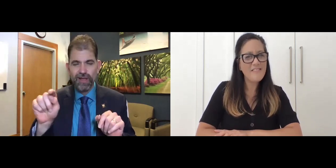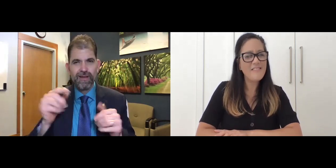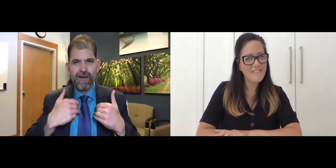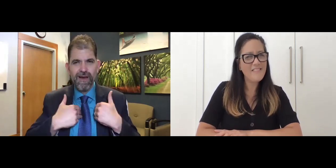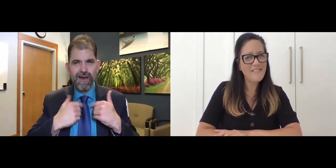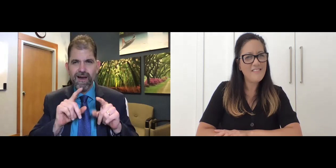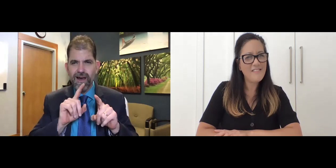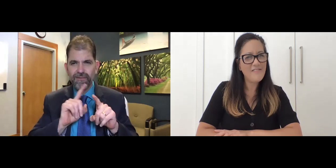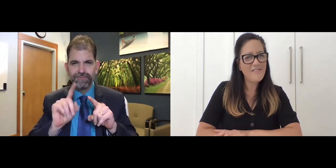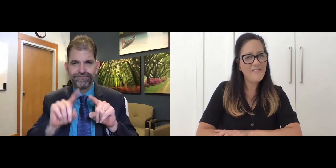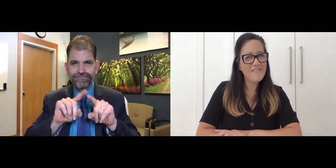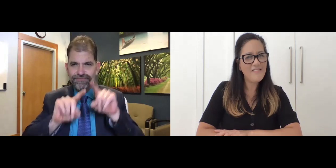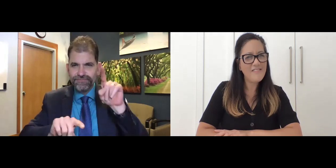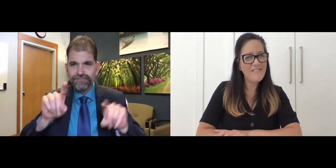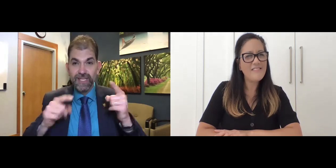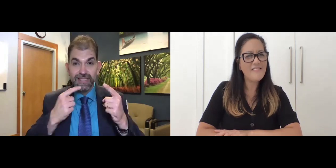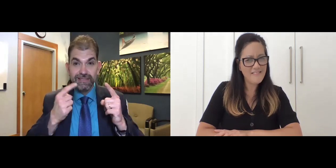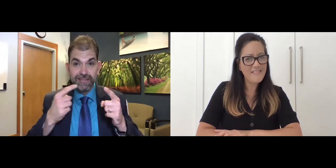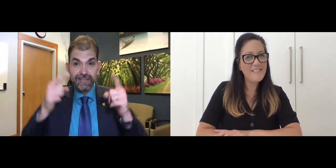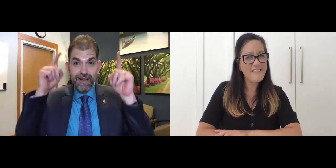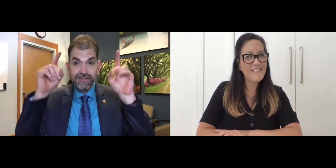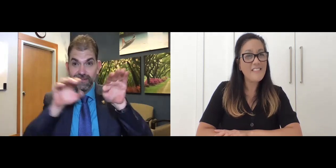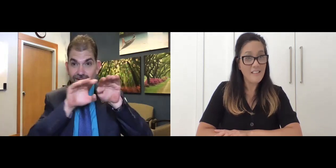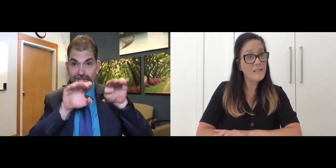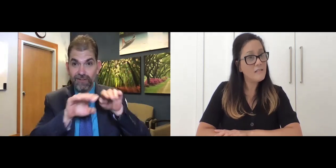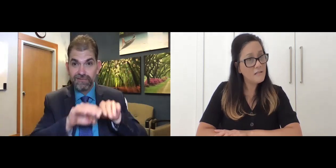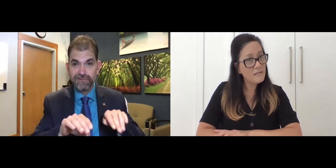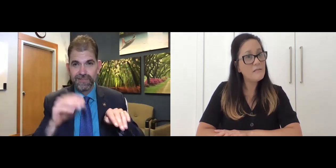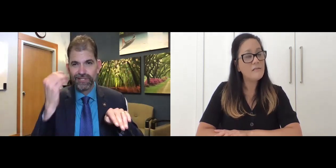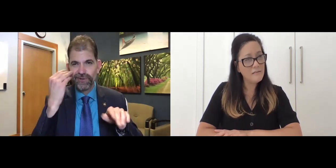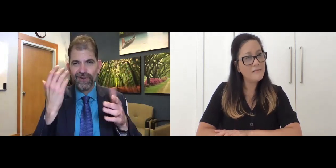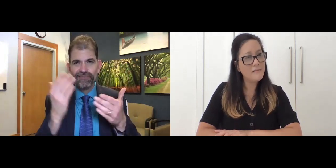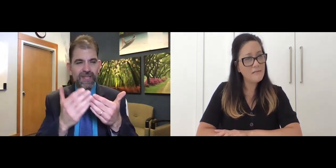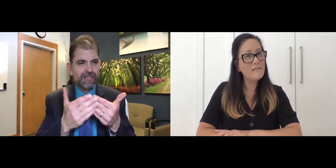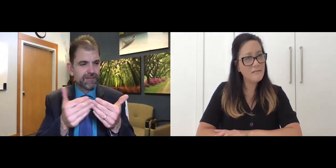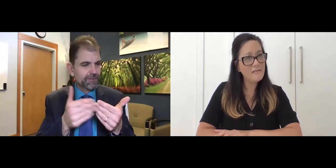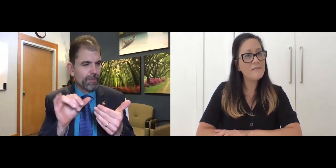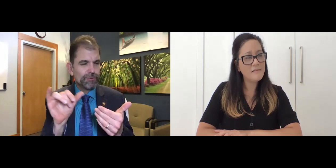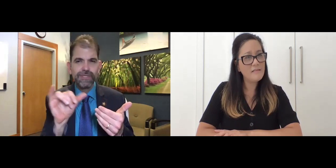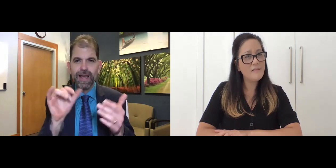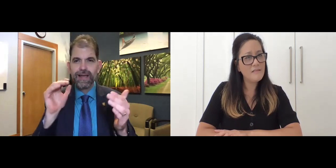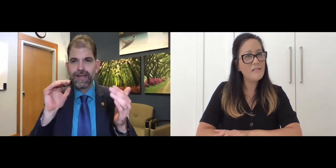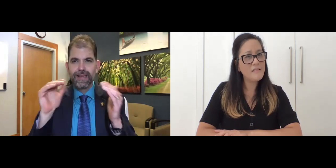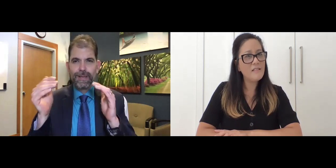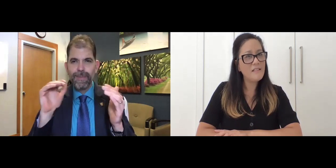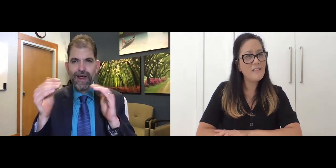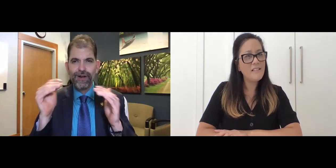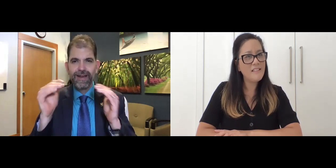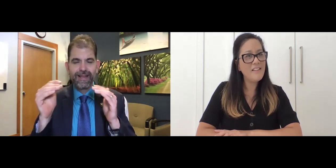I notice with different people there are different outcomes and different success levels.